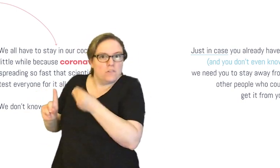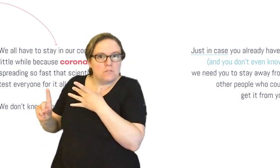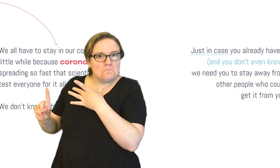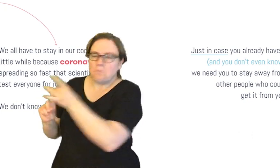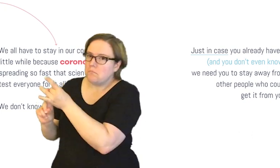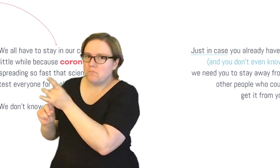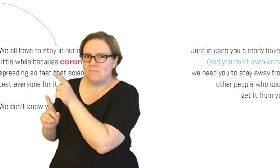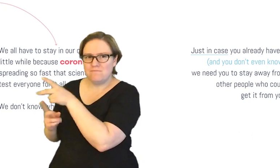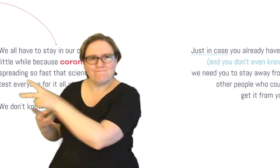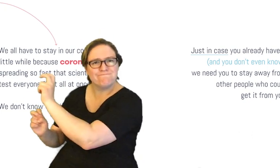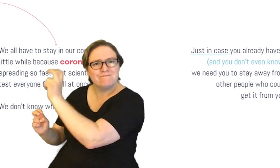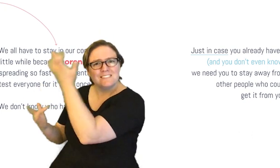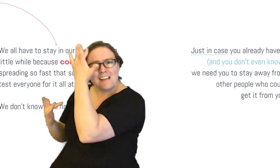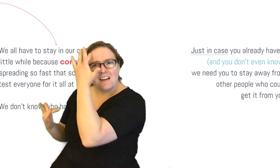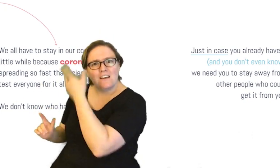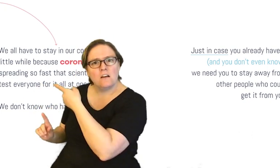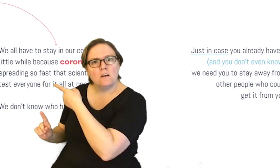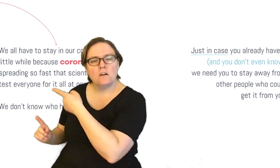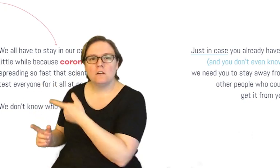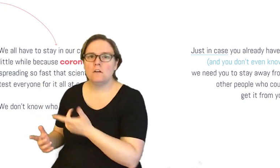who could get it from you.